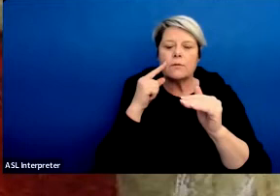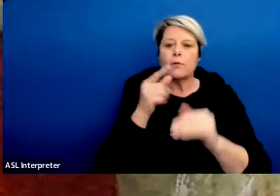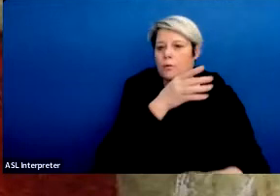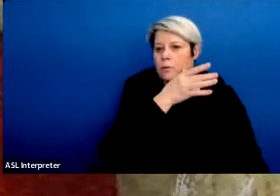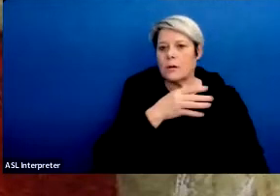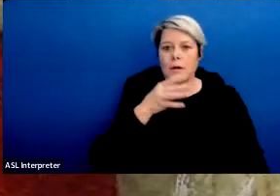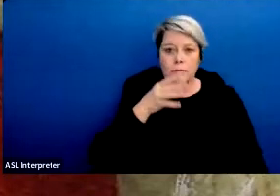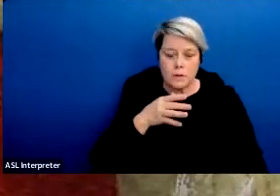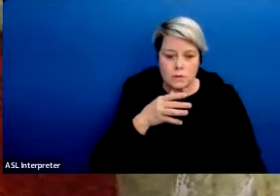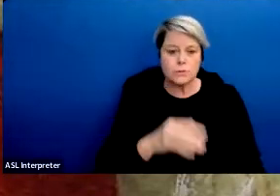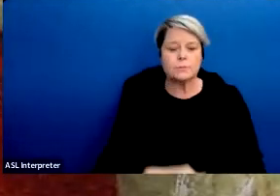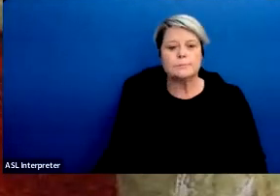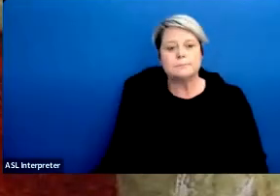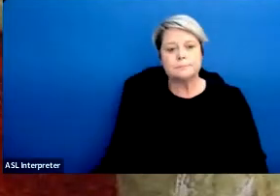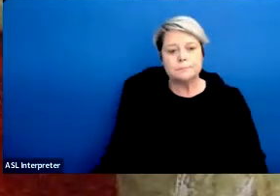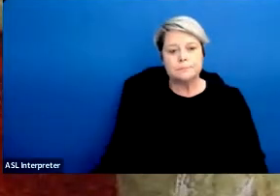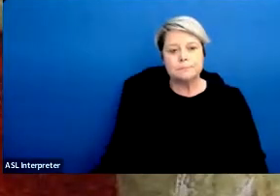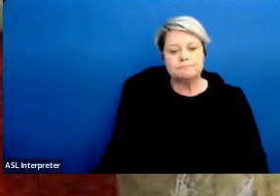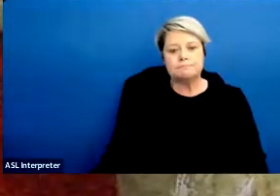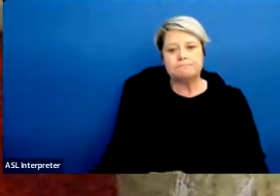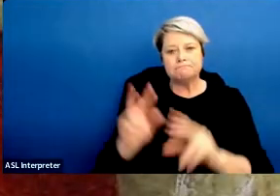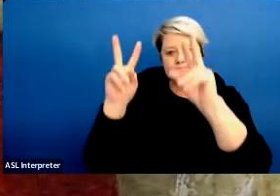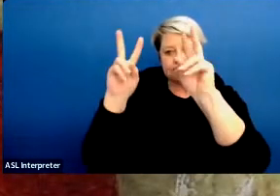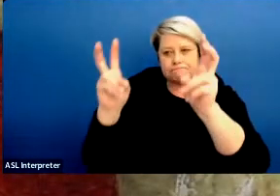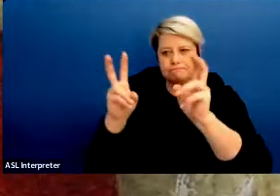essential information focused on certain aspects of